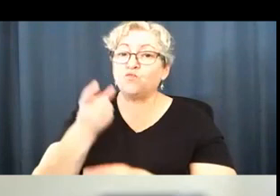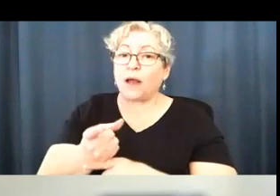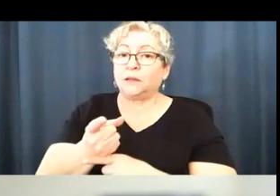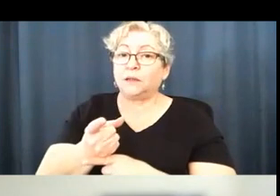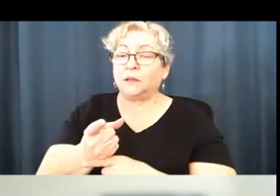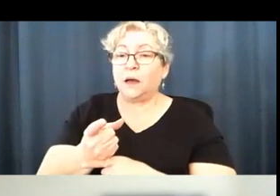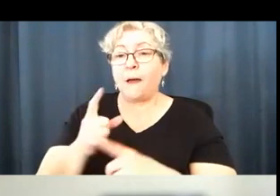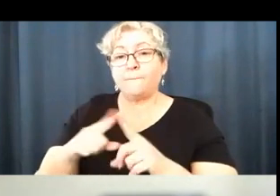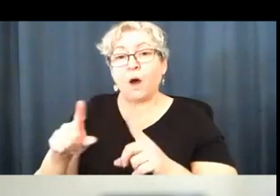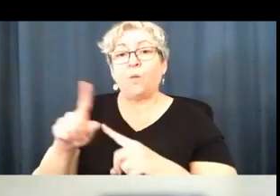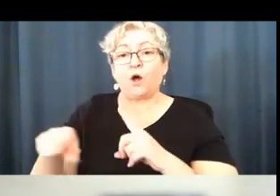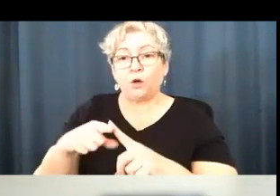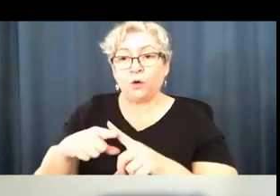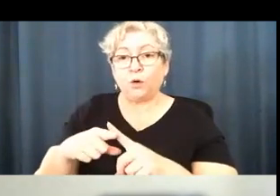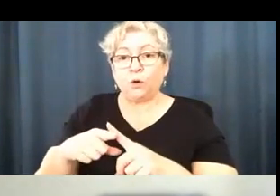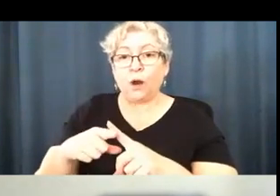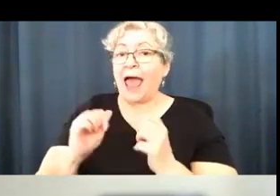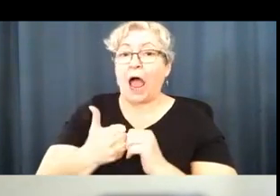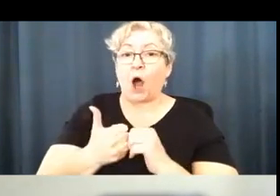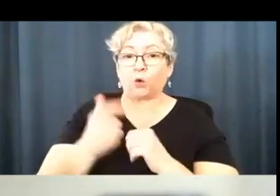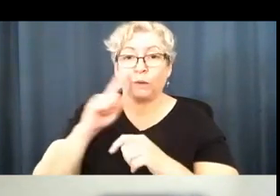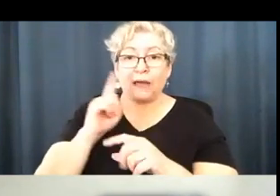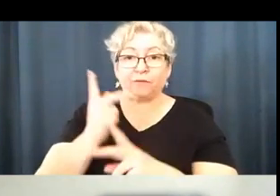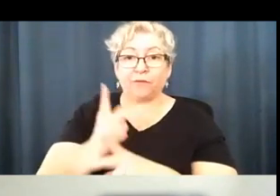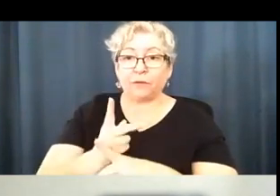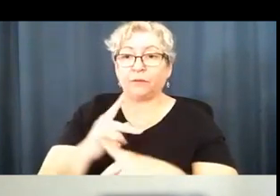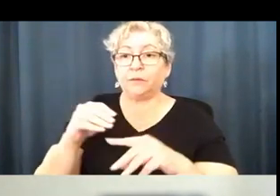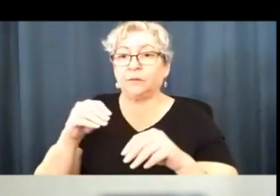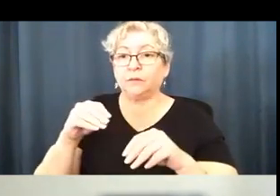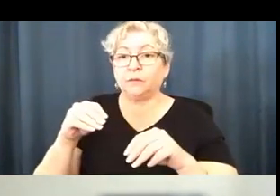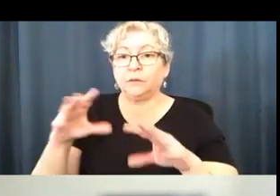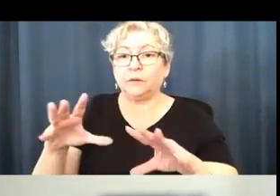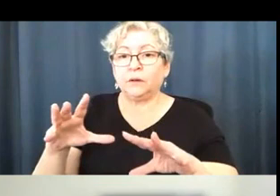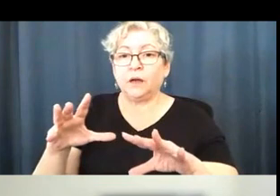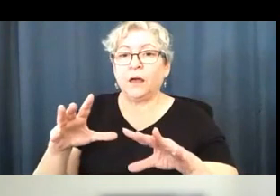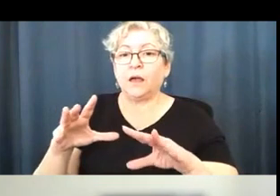but one sure you can do it is, fire up a screen reader and check it and see what it does.